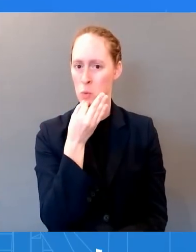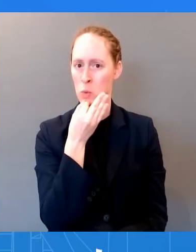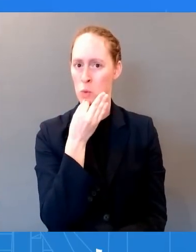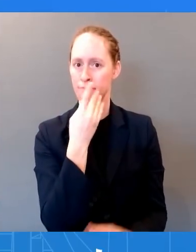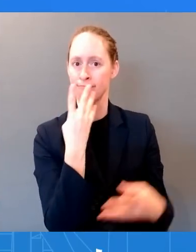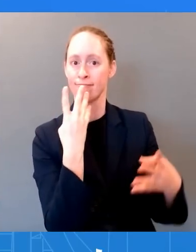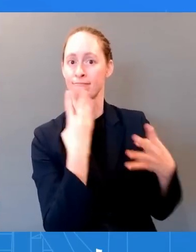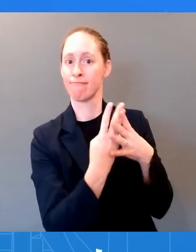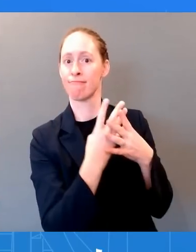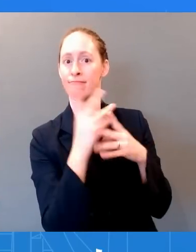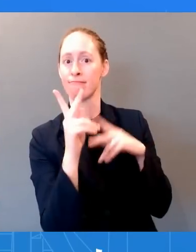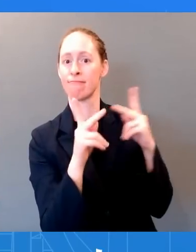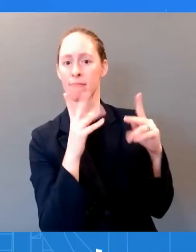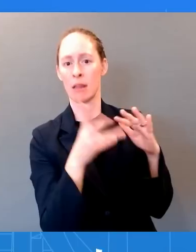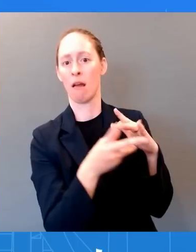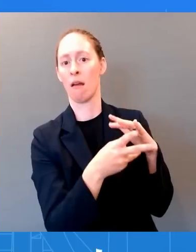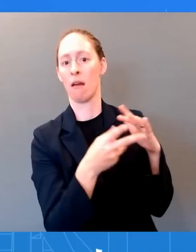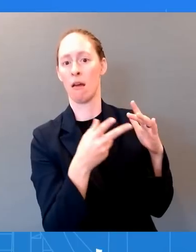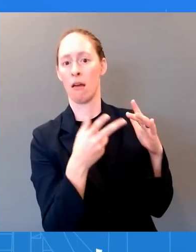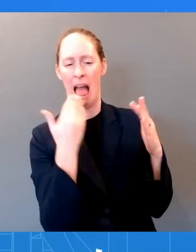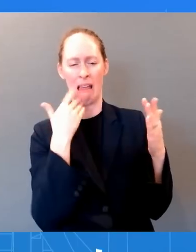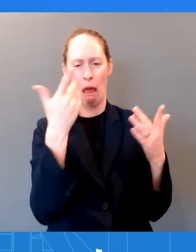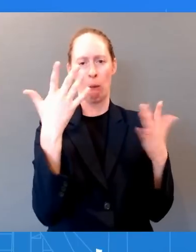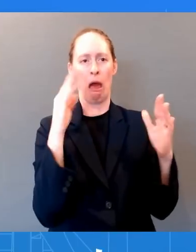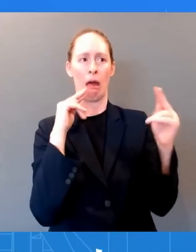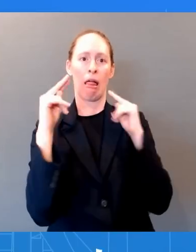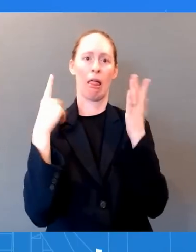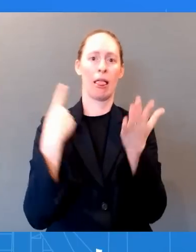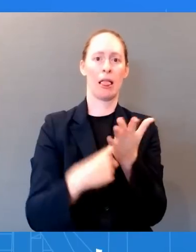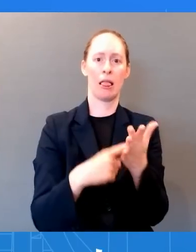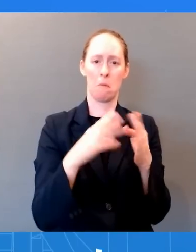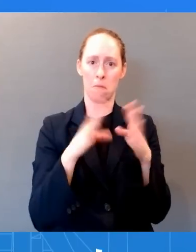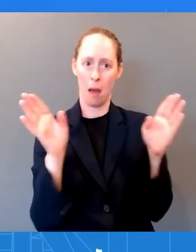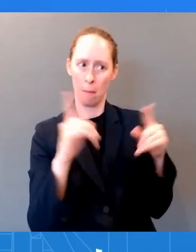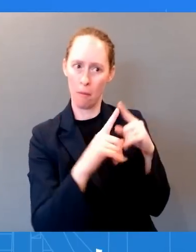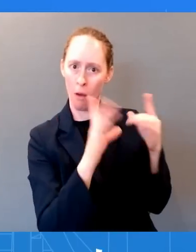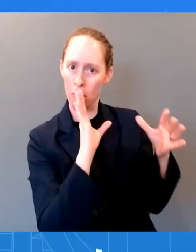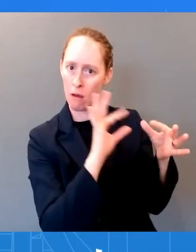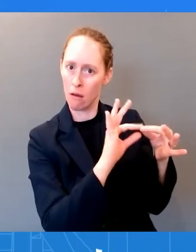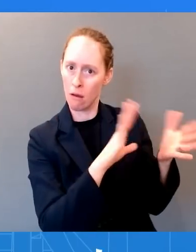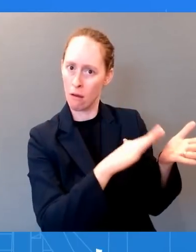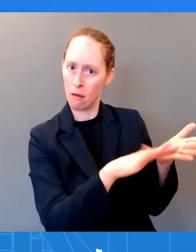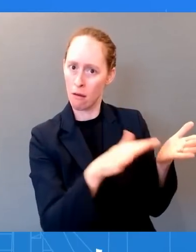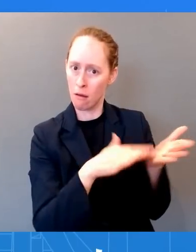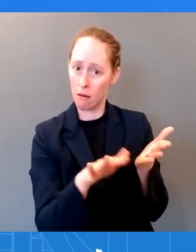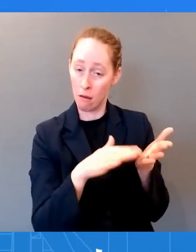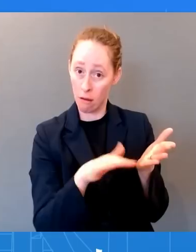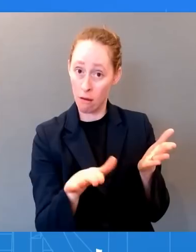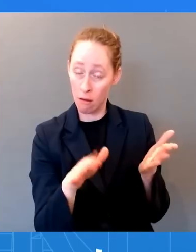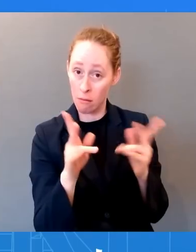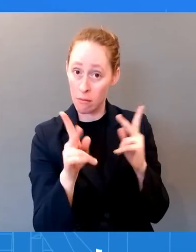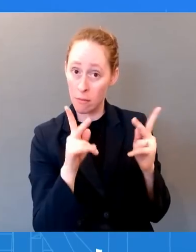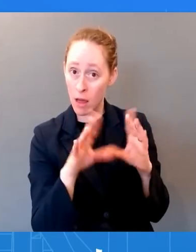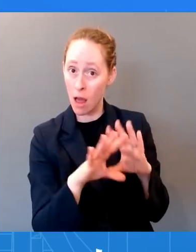The Press: -- but does the administration feel that the discussions are going in the right direction? Ms. Jean-Pierre: So as far as the status of negotiations,